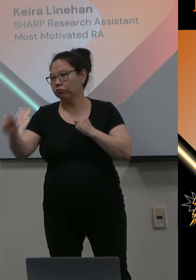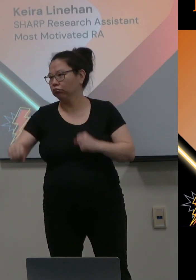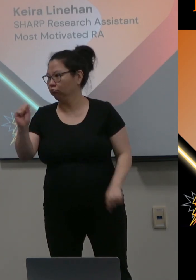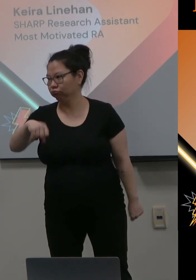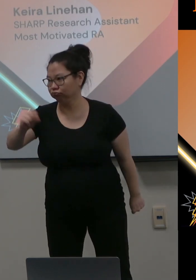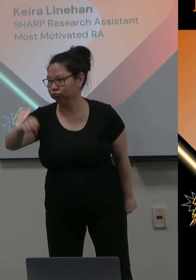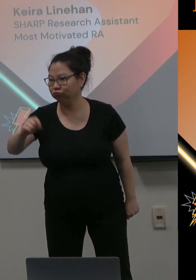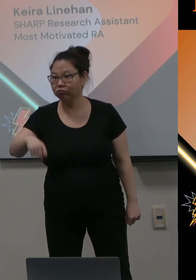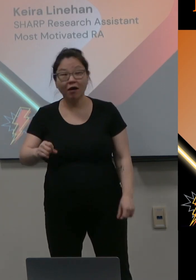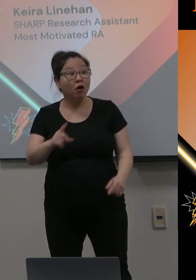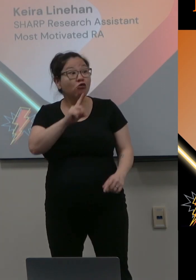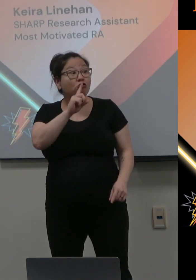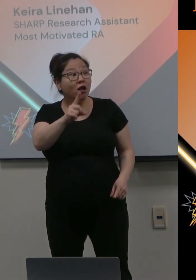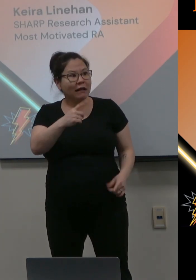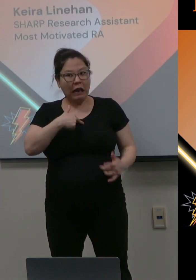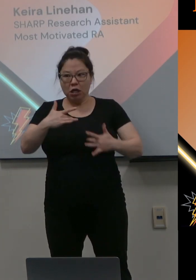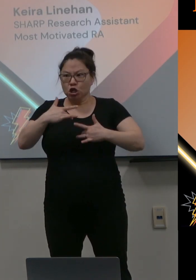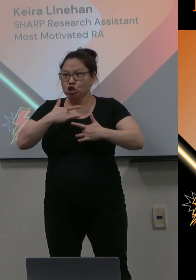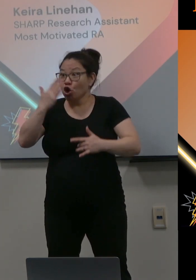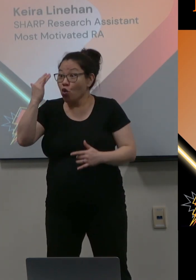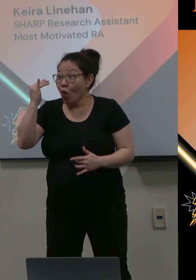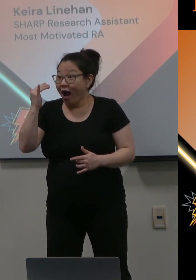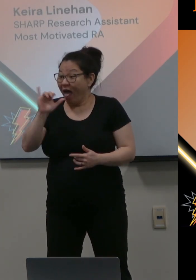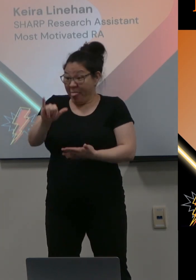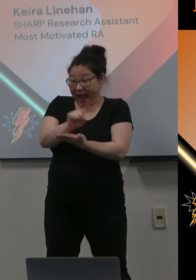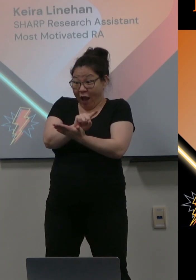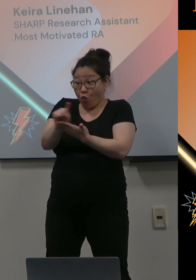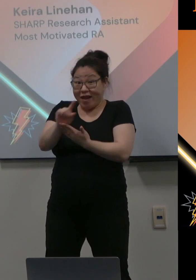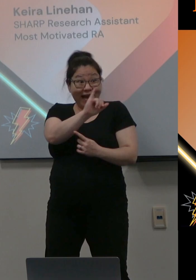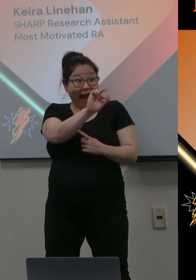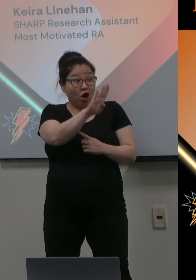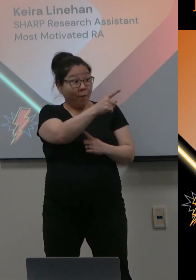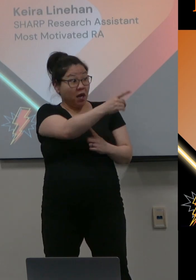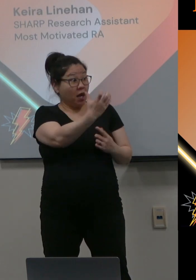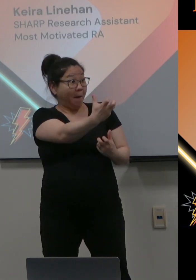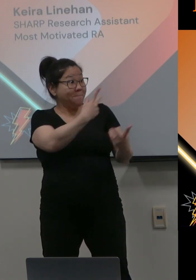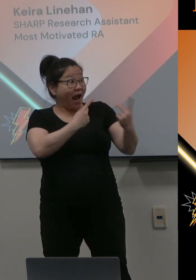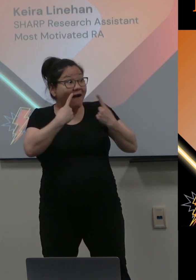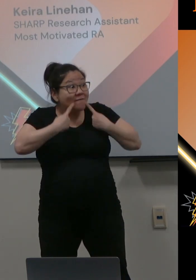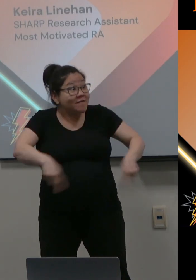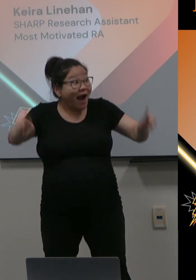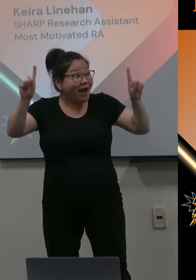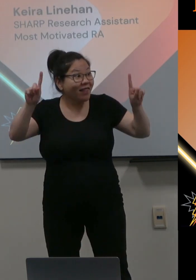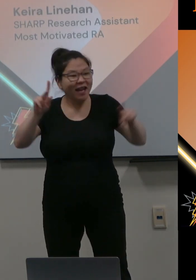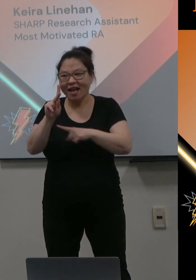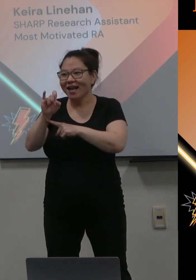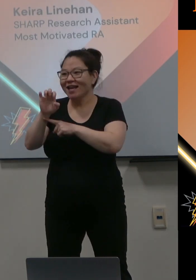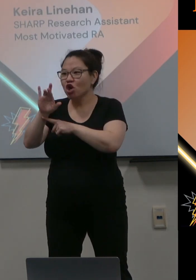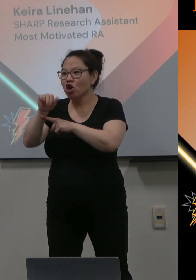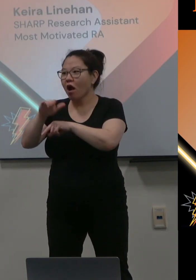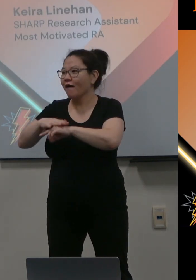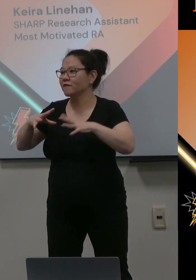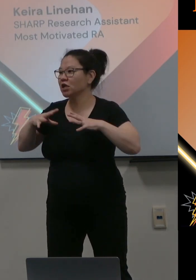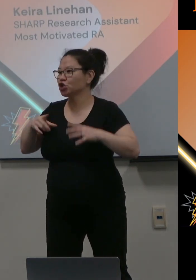And I know there have been a lot of complaints about the IRB, a lot of problems, and I was concerned because when the IRB got back,